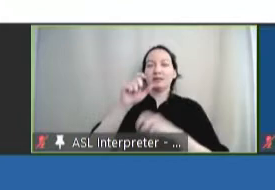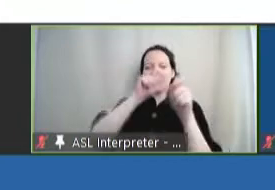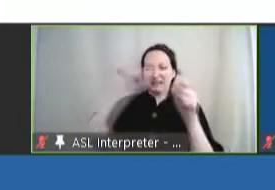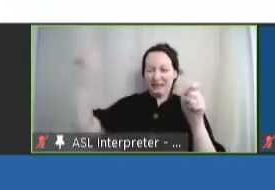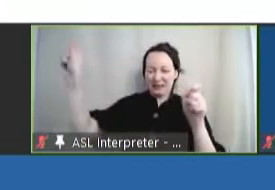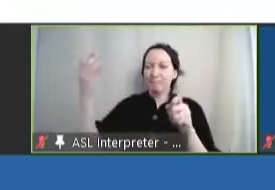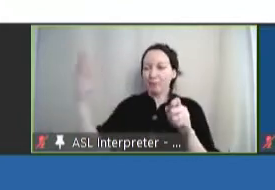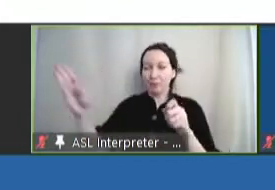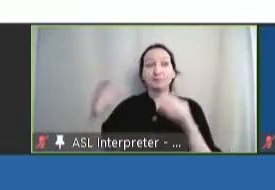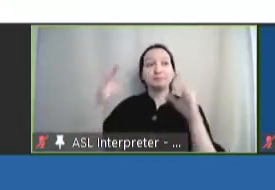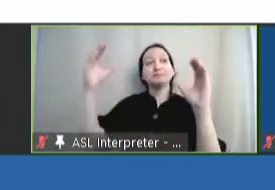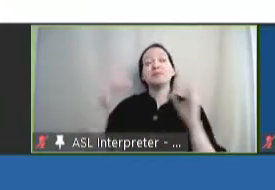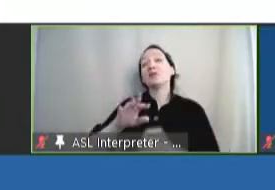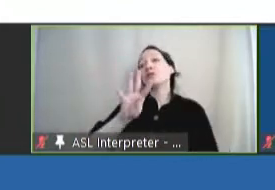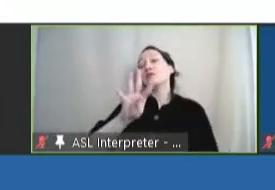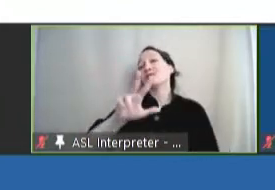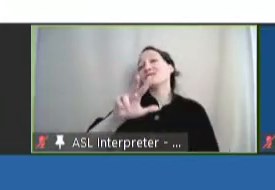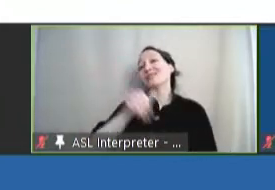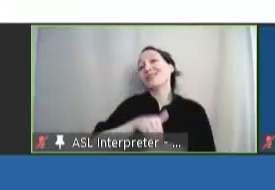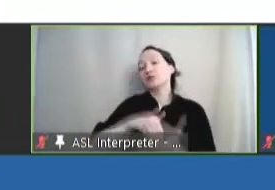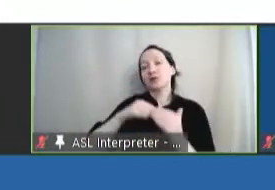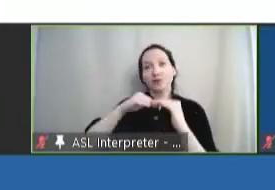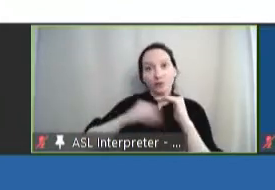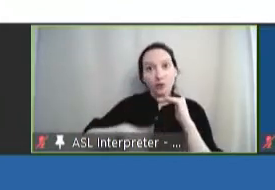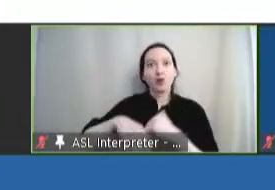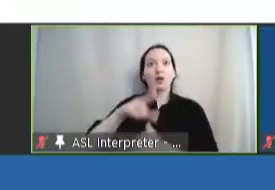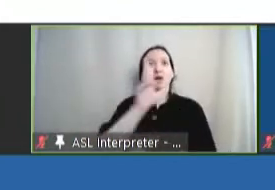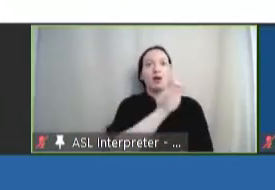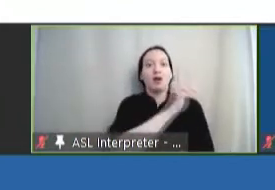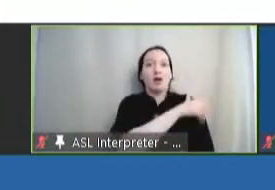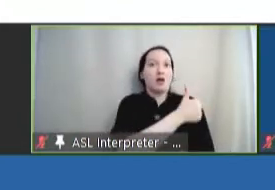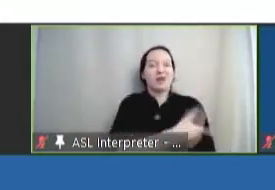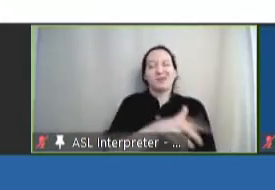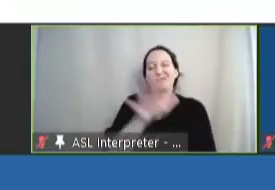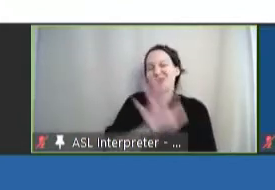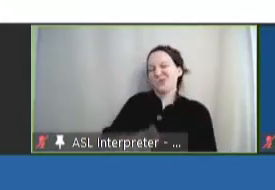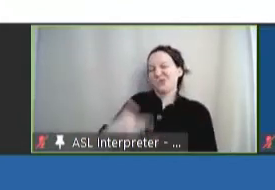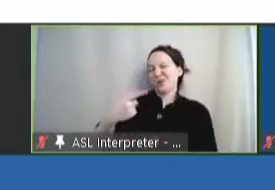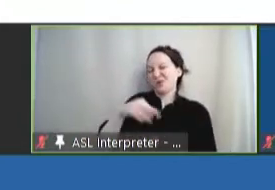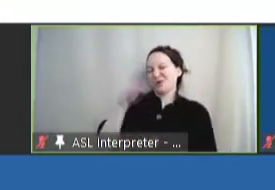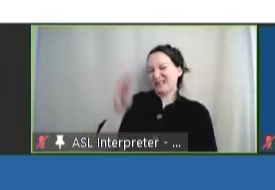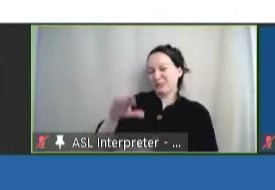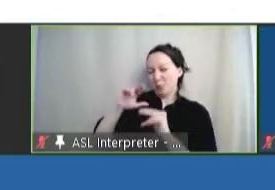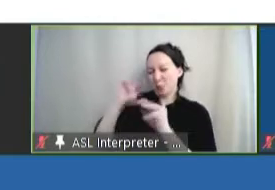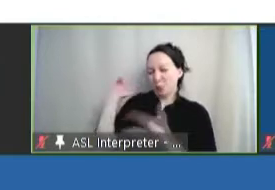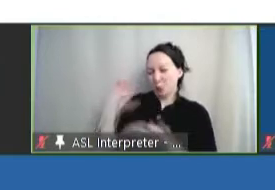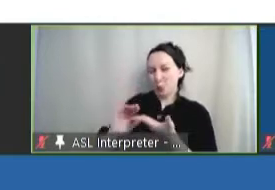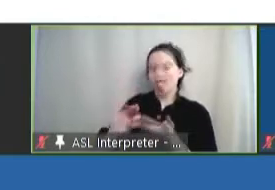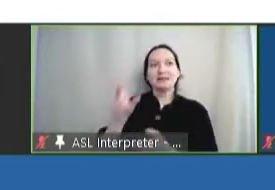and 43,000 fewer hospitalizations about 21 percent decrease shown by the brown and dotted